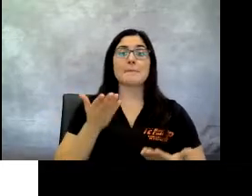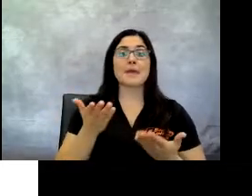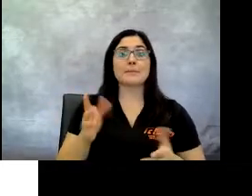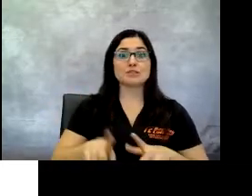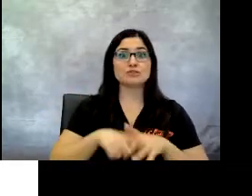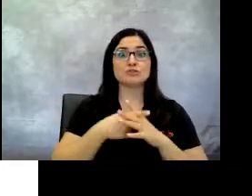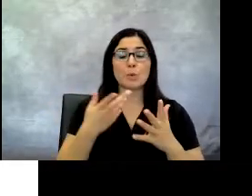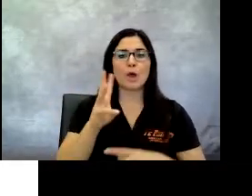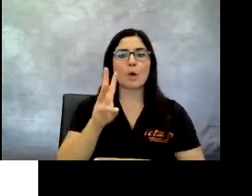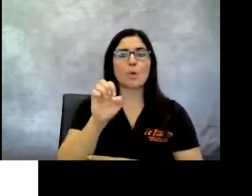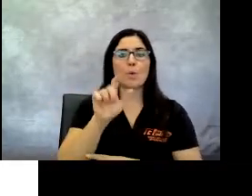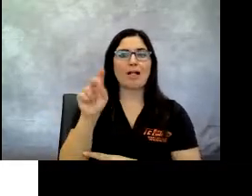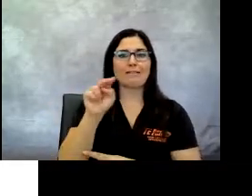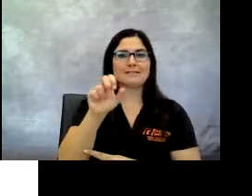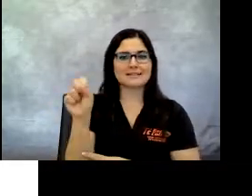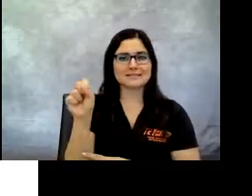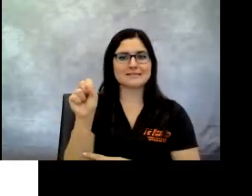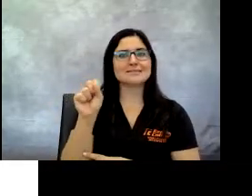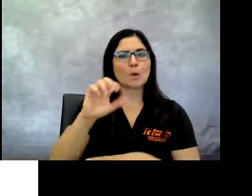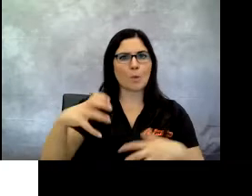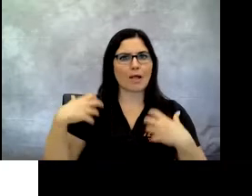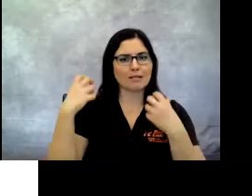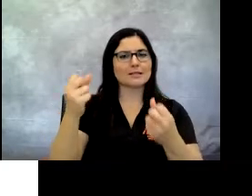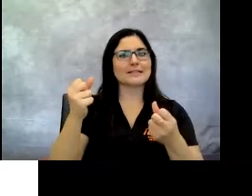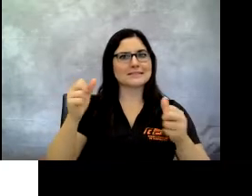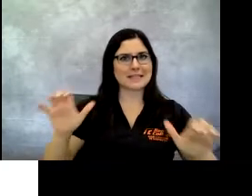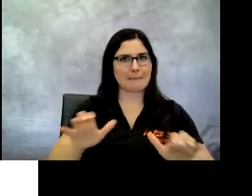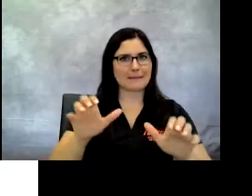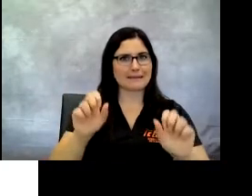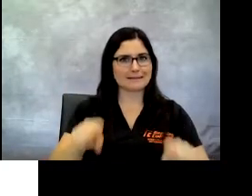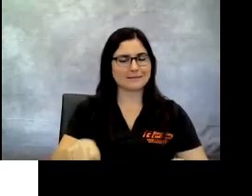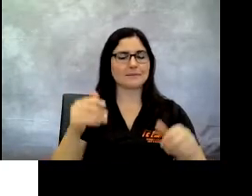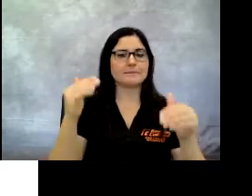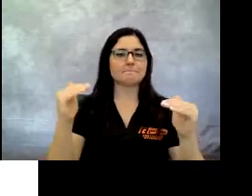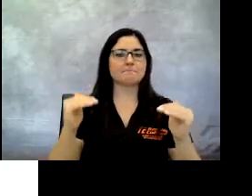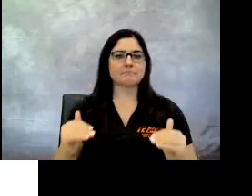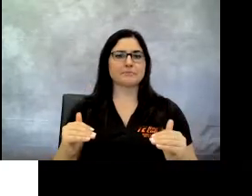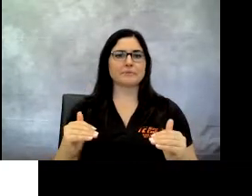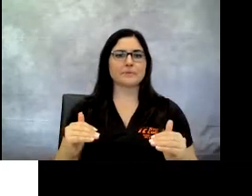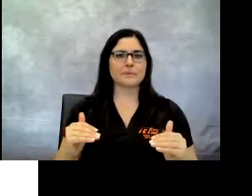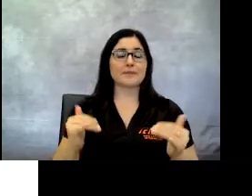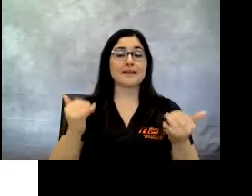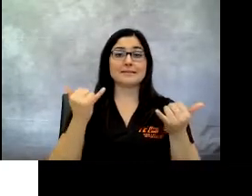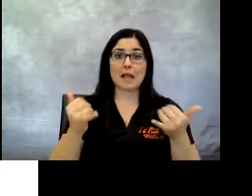around the campus. Next slide, please. So now I'm going to go ahead and pass it off